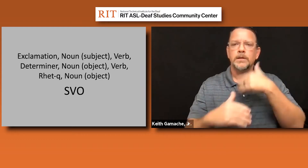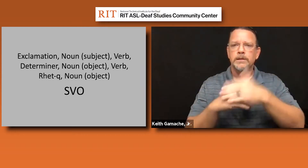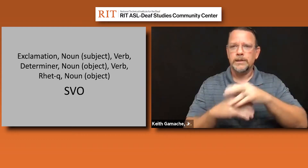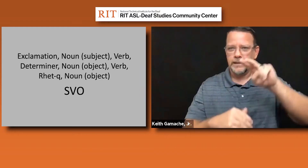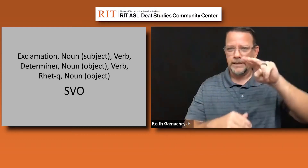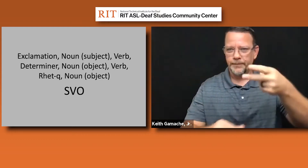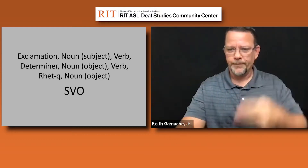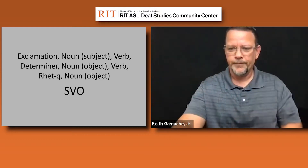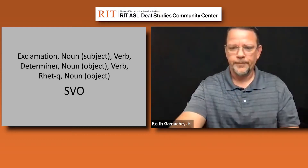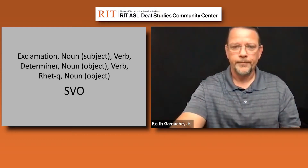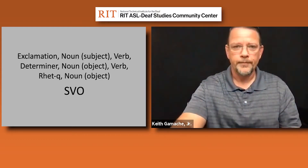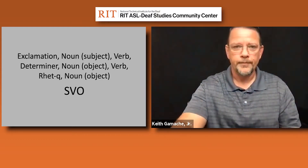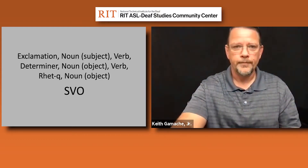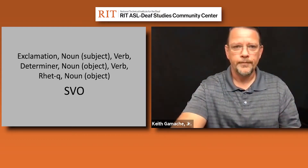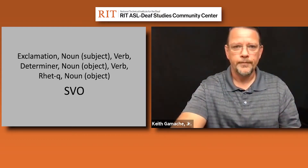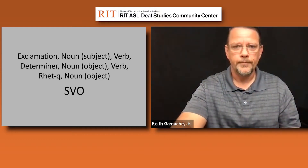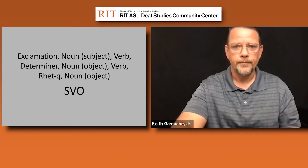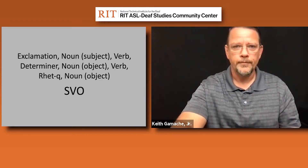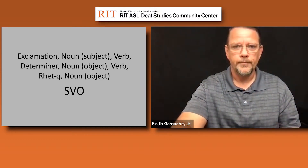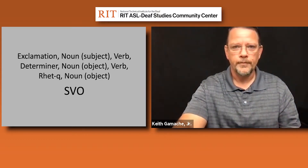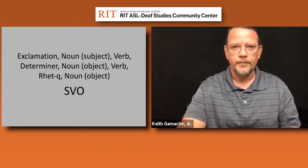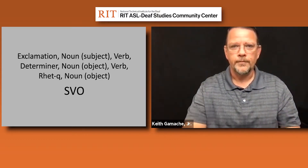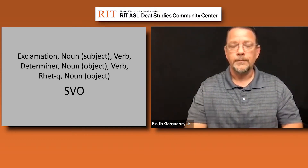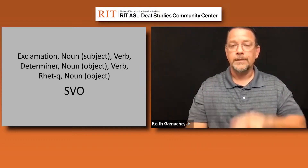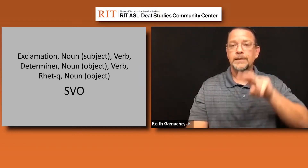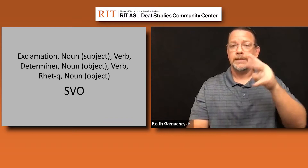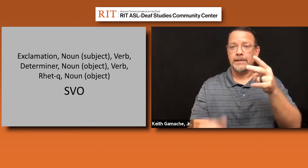so let's go on to the next utterance.